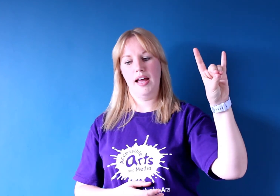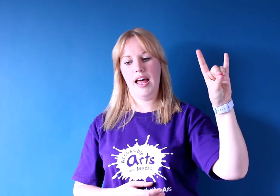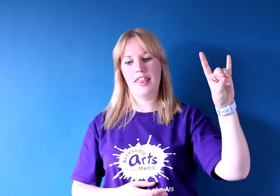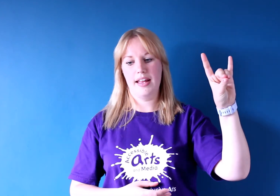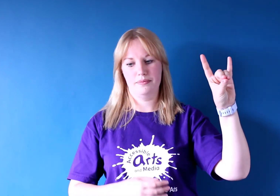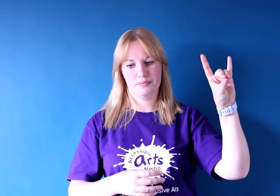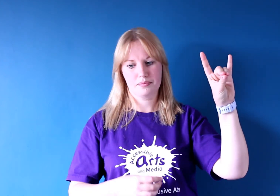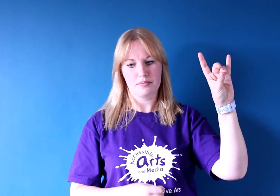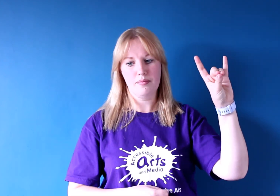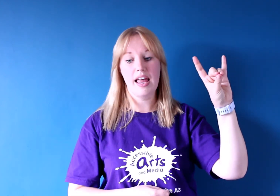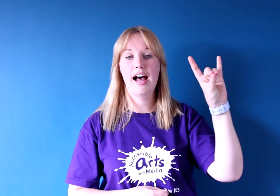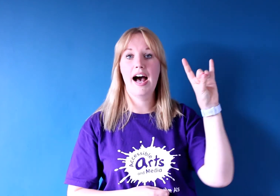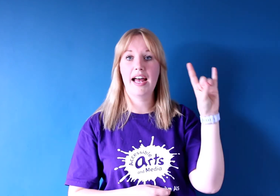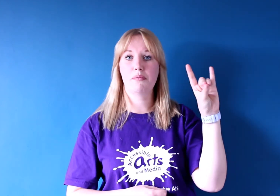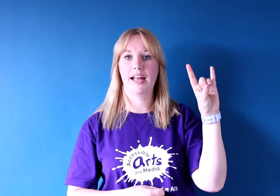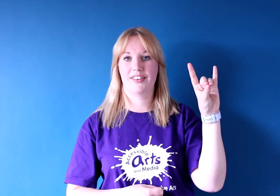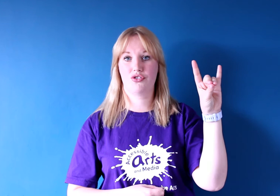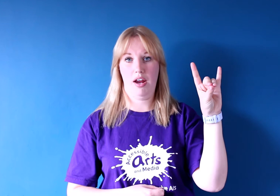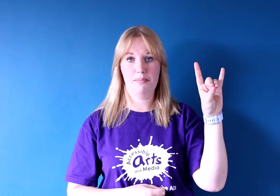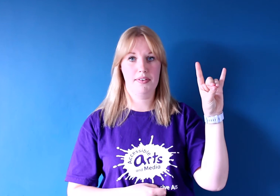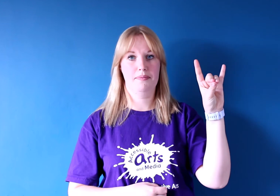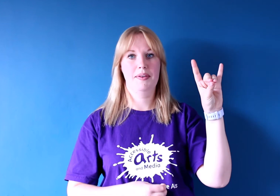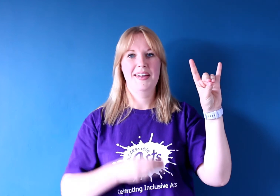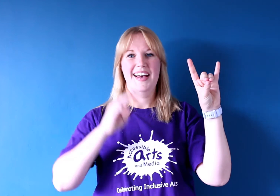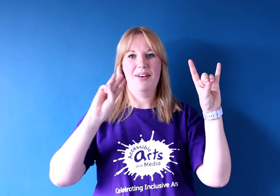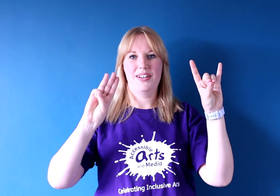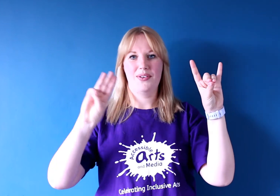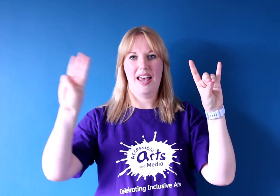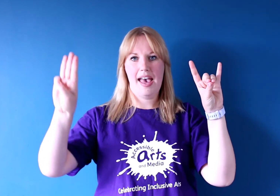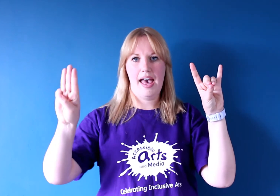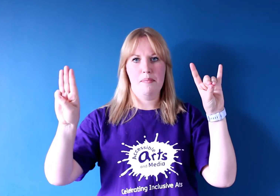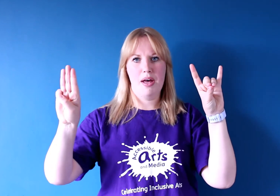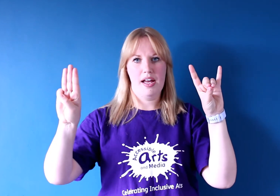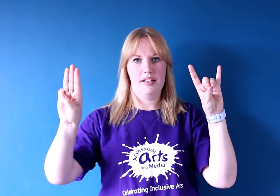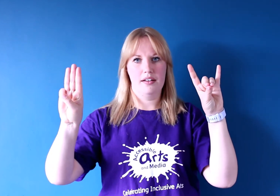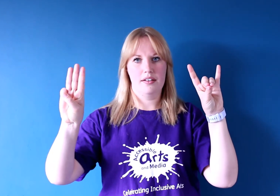And then, our animal has stripes and we do an ‘M hand’.